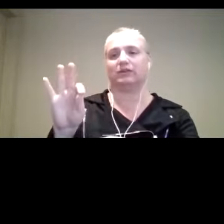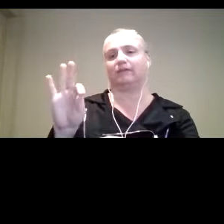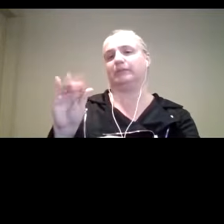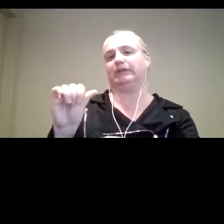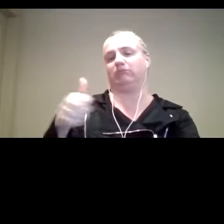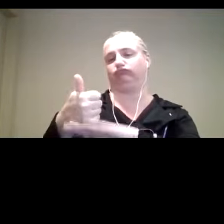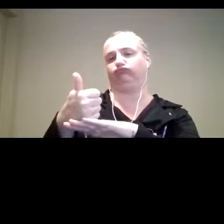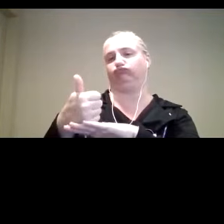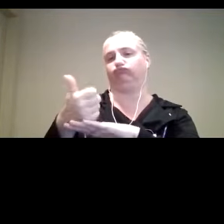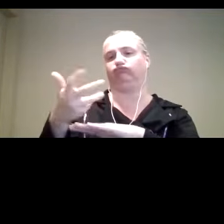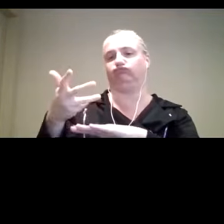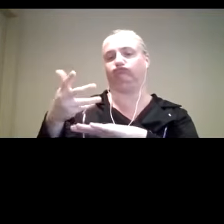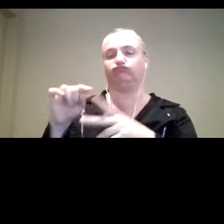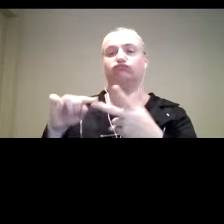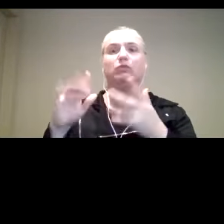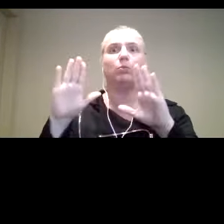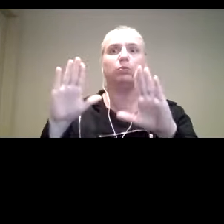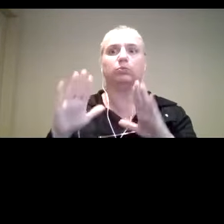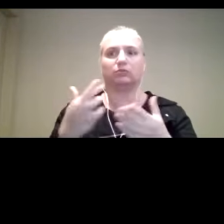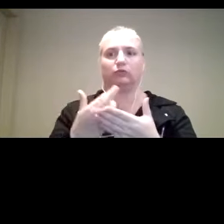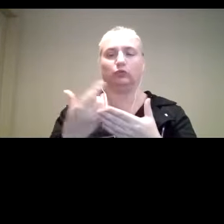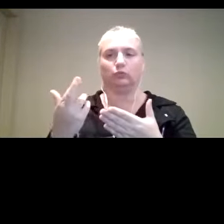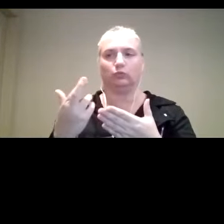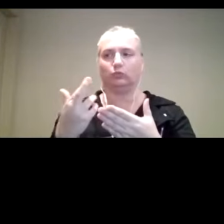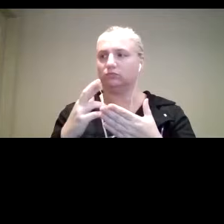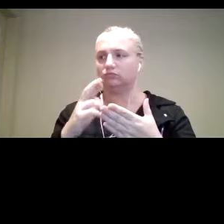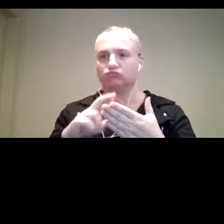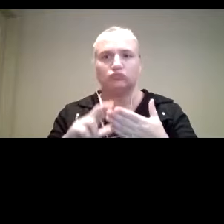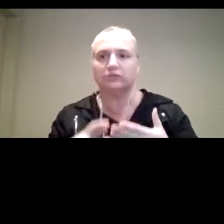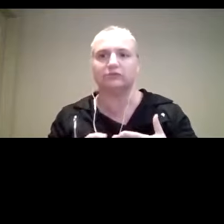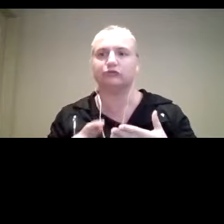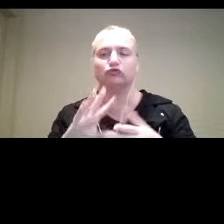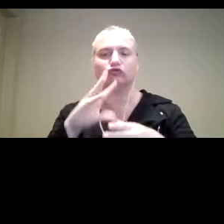There's a lot of great research around the information